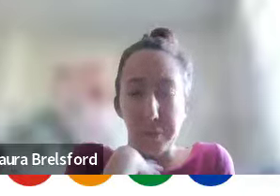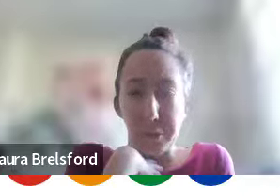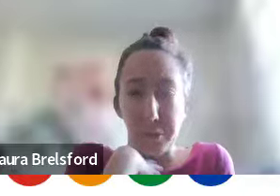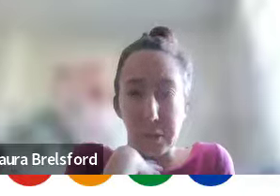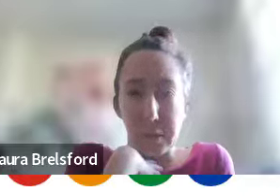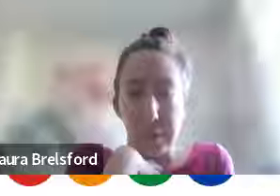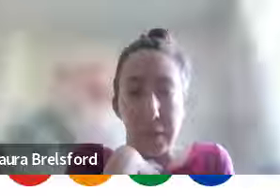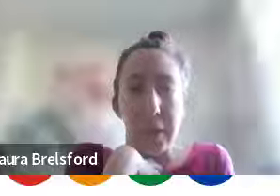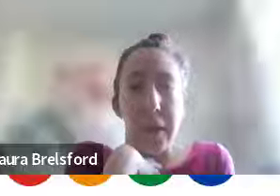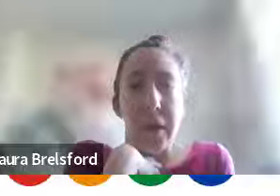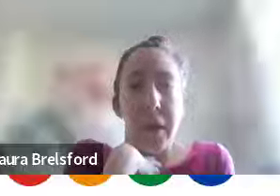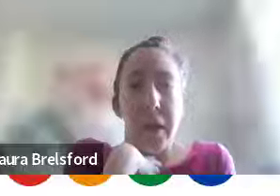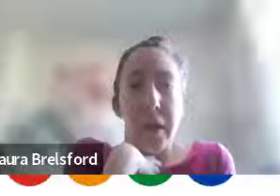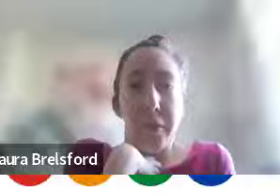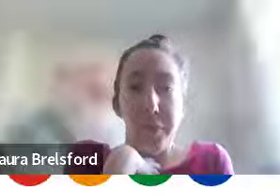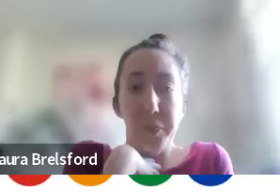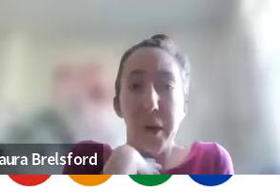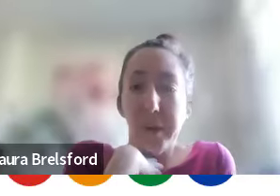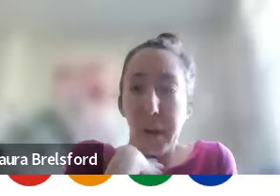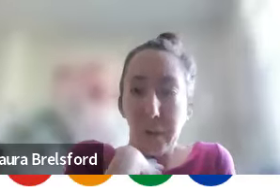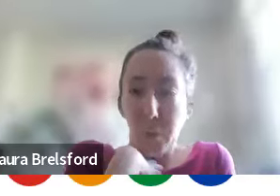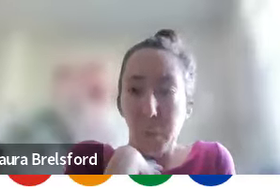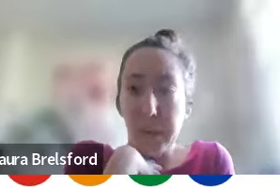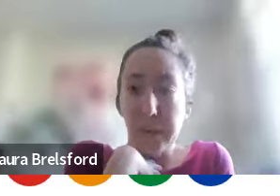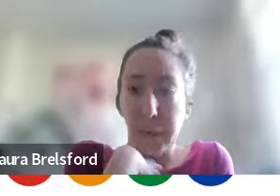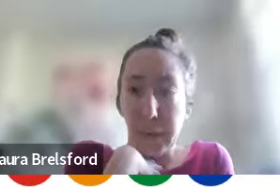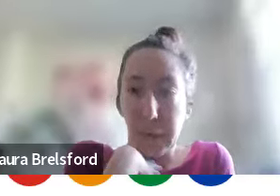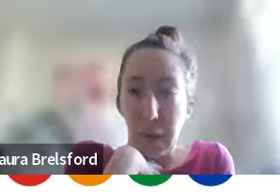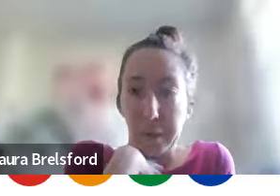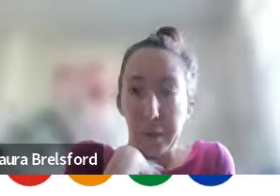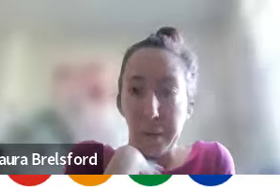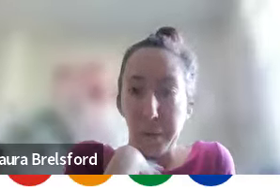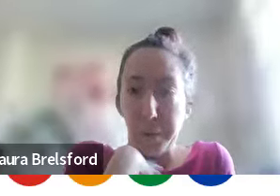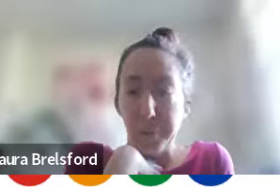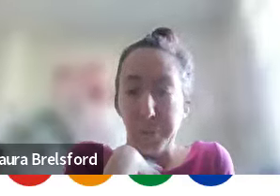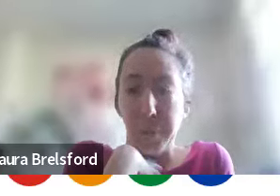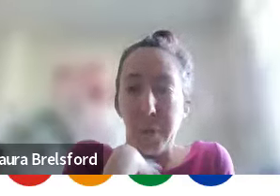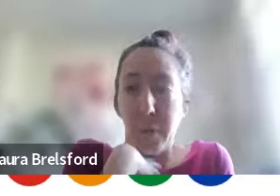I WILL SAY CANDIDLY, PARTICULARLY IN THE CONTEXT OF